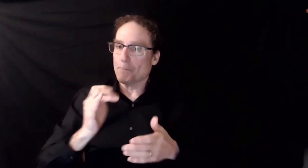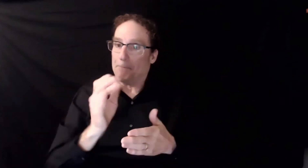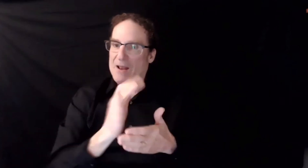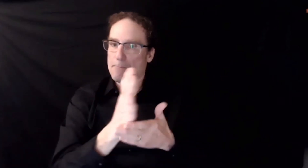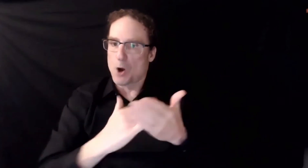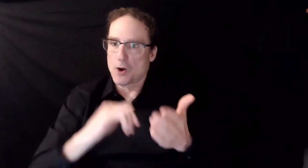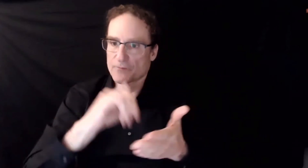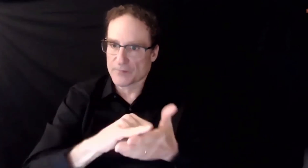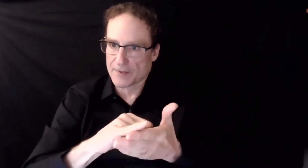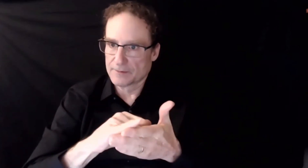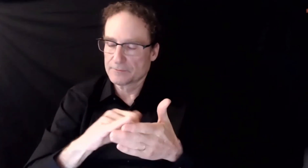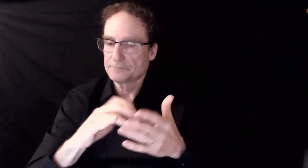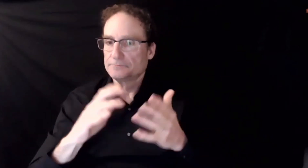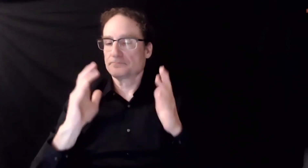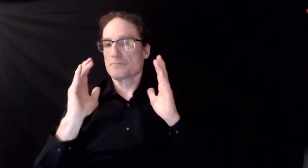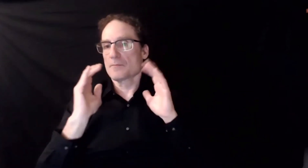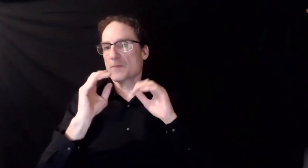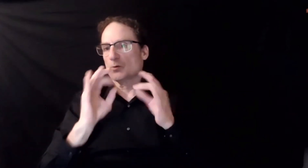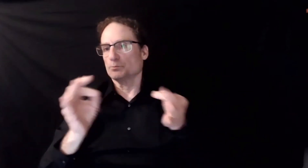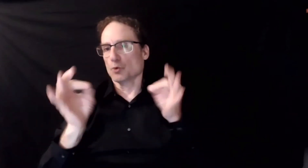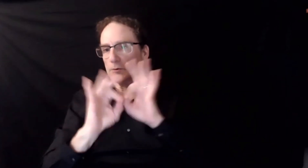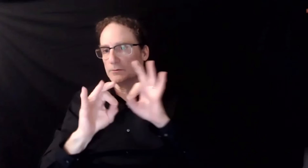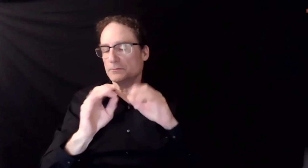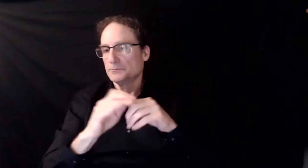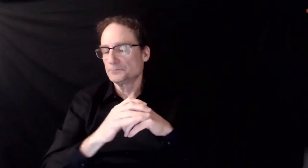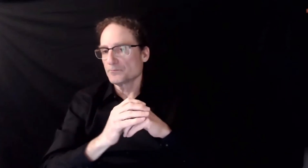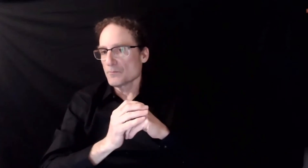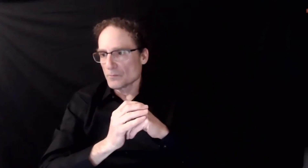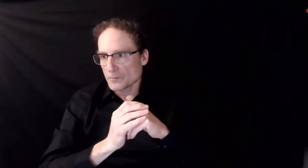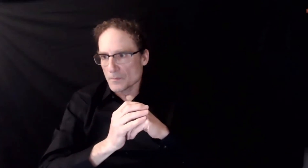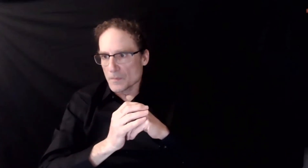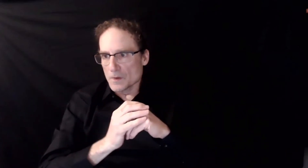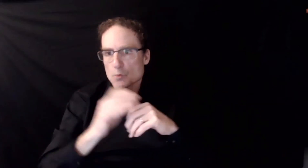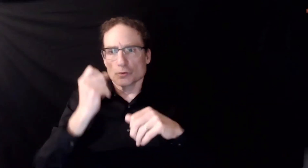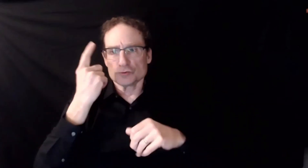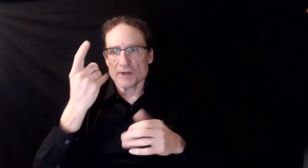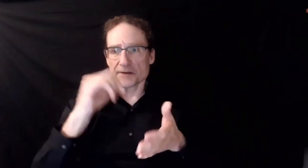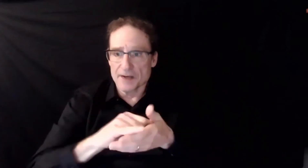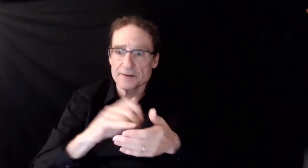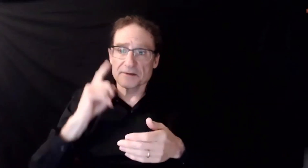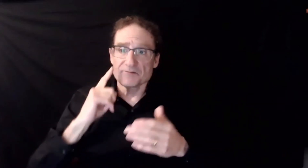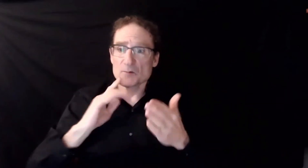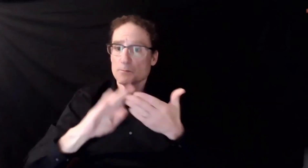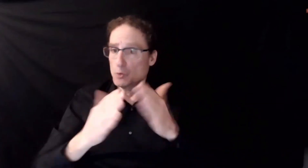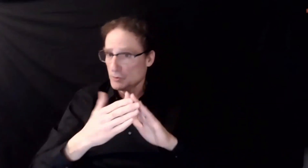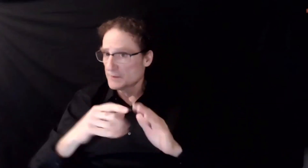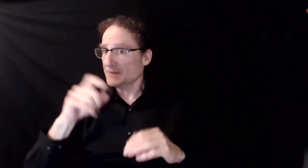had not met a deaf person before, and so that was a big part of the work that we did, and that was an important part for them